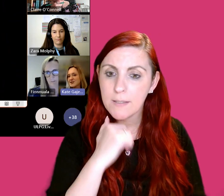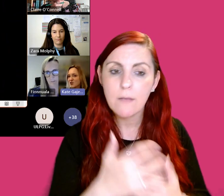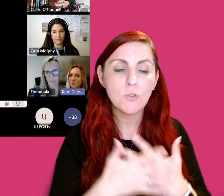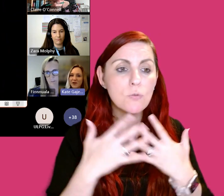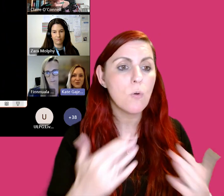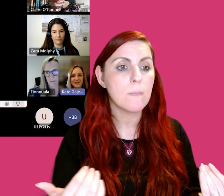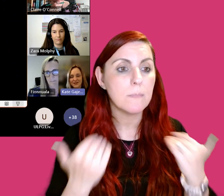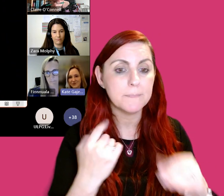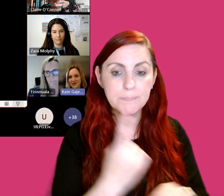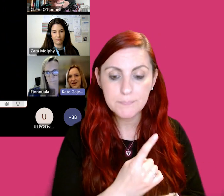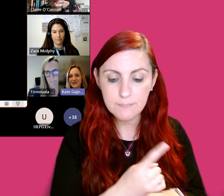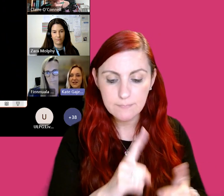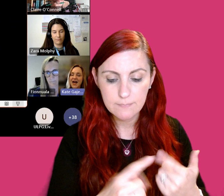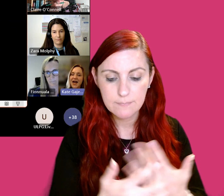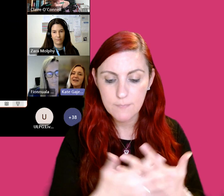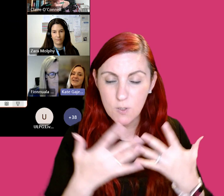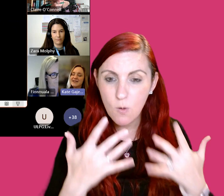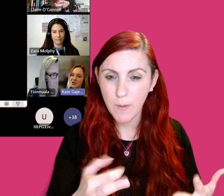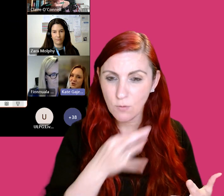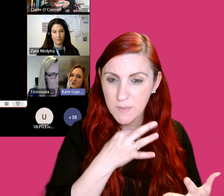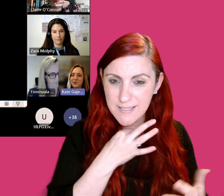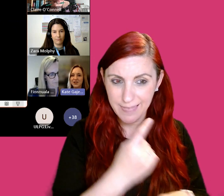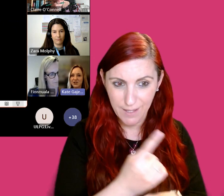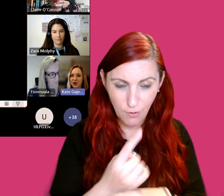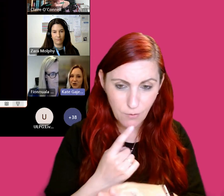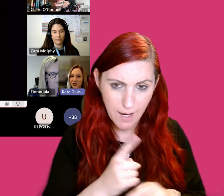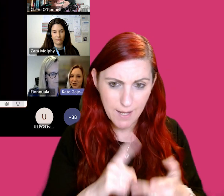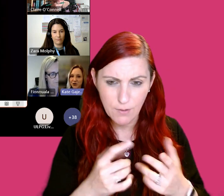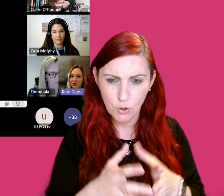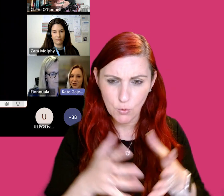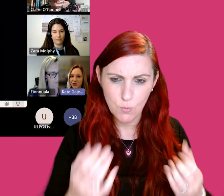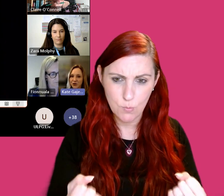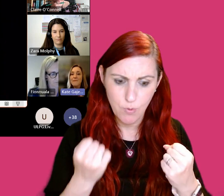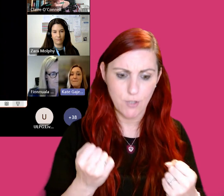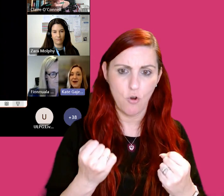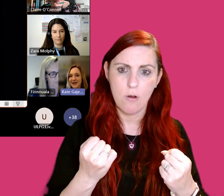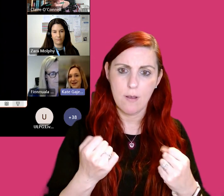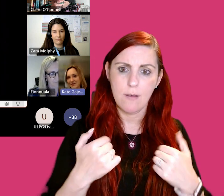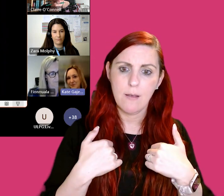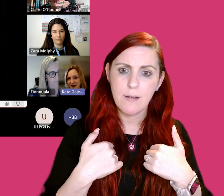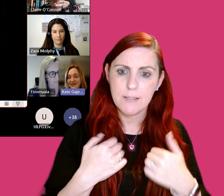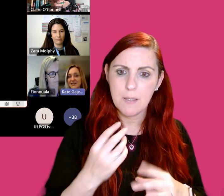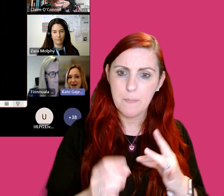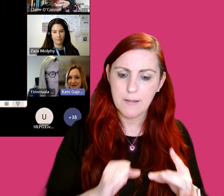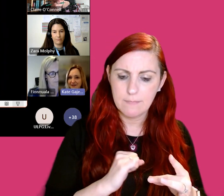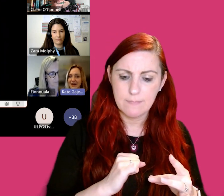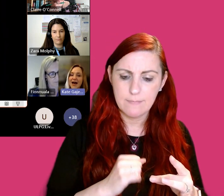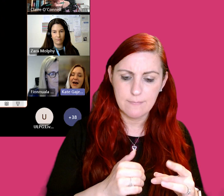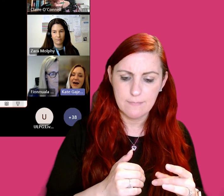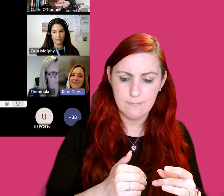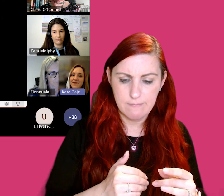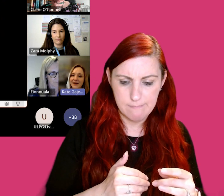there's so much risk associated and it's a huge pressure on you to make the pregnancy healthy uh